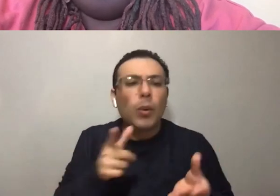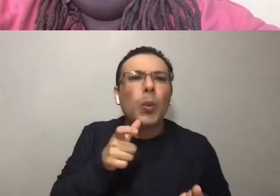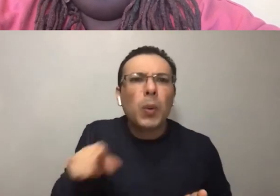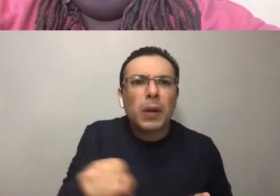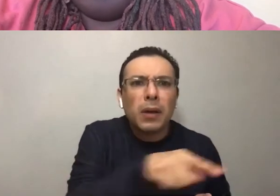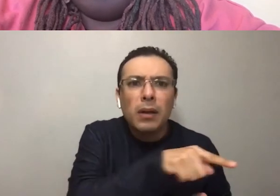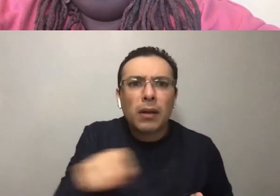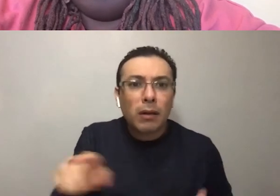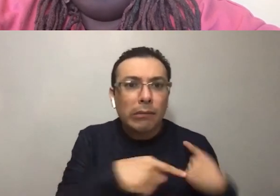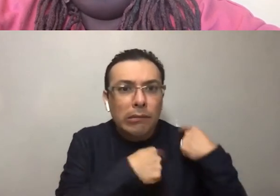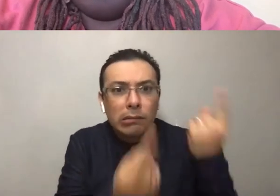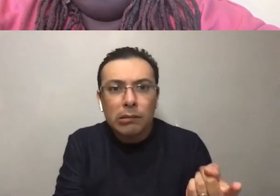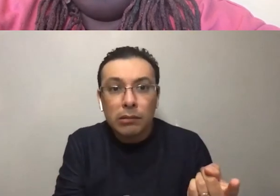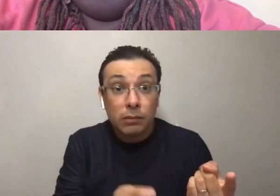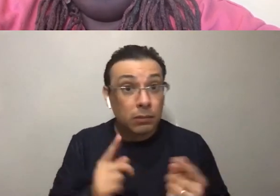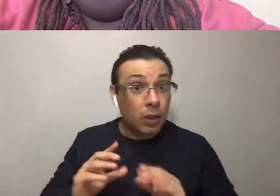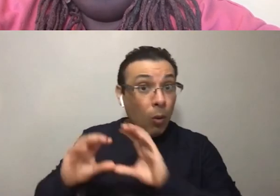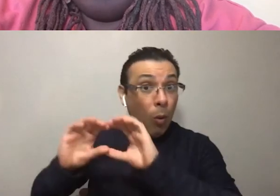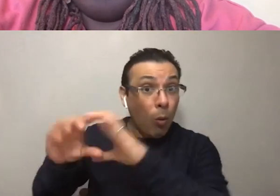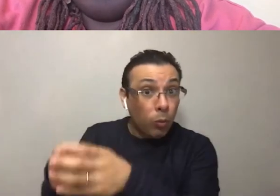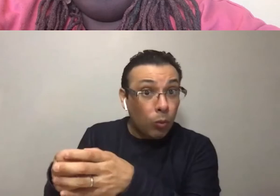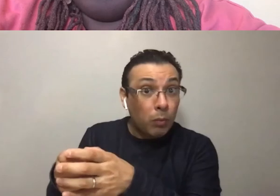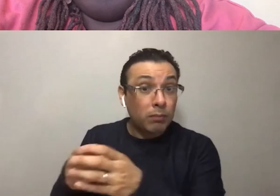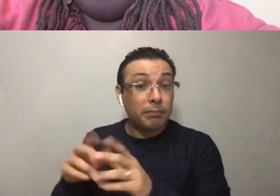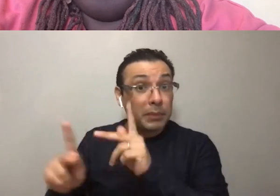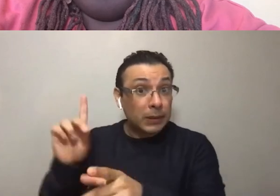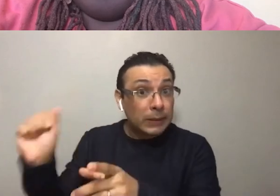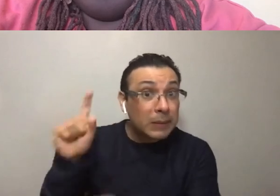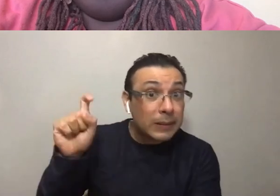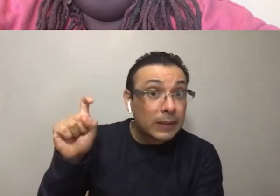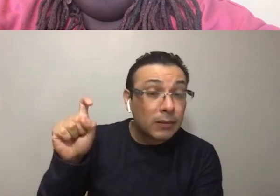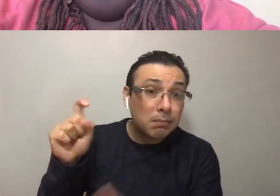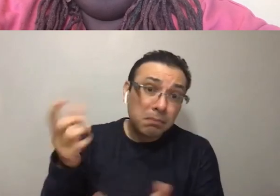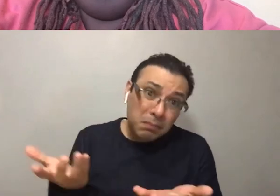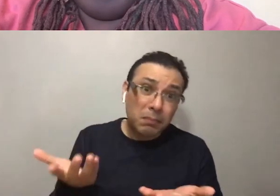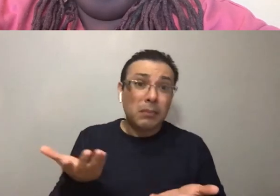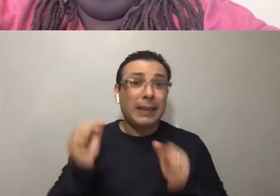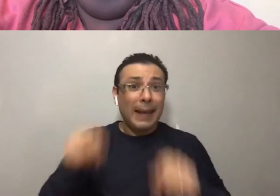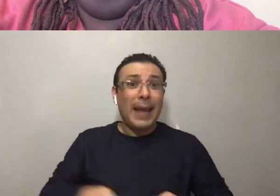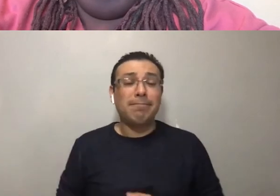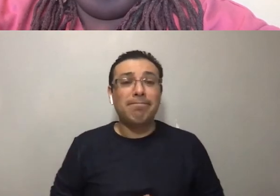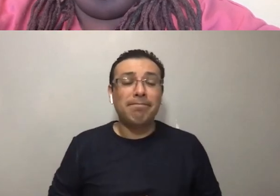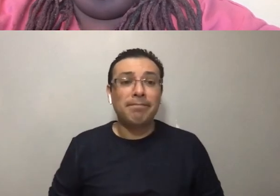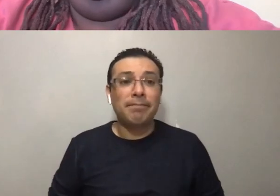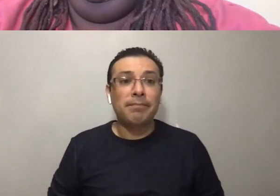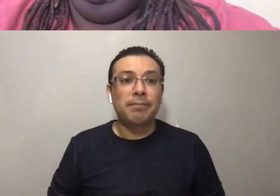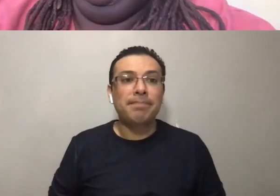Absolutely. I just wanted to, for folks who are listening and taking notes and wanted a brief overview,